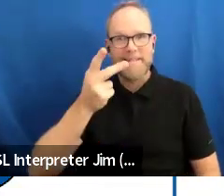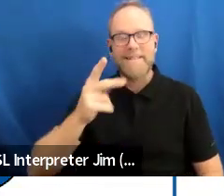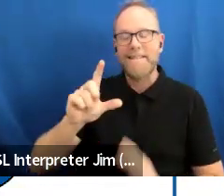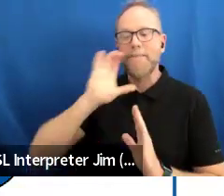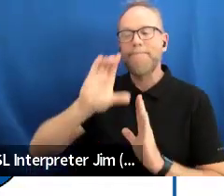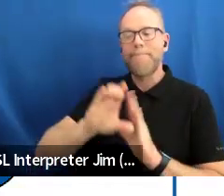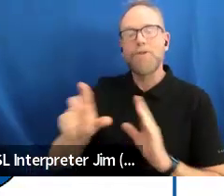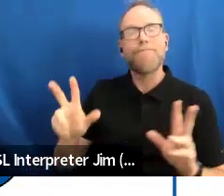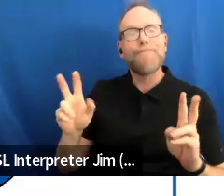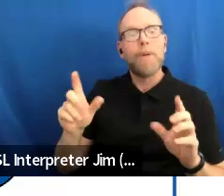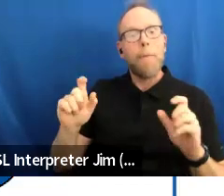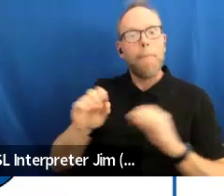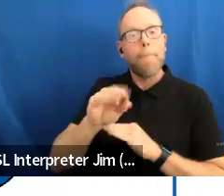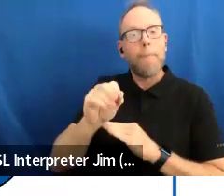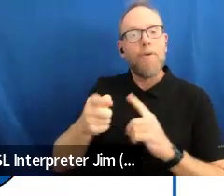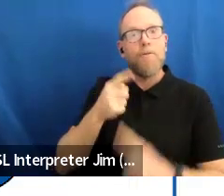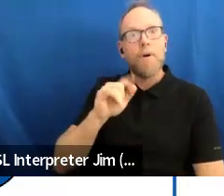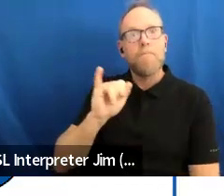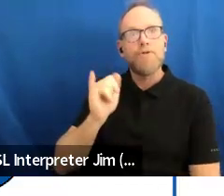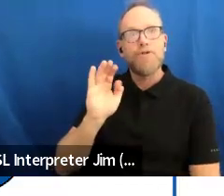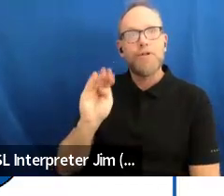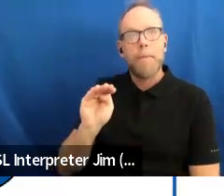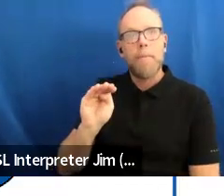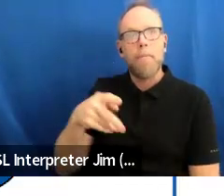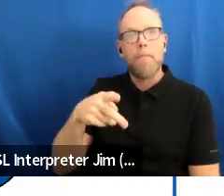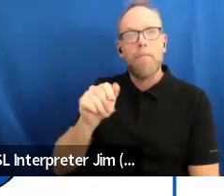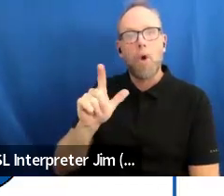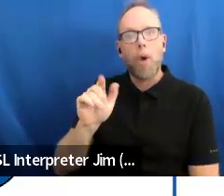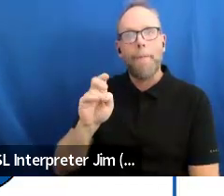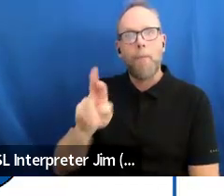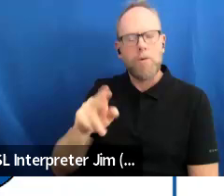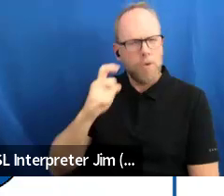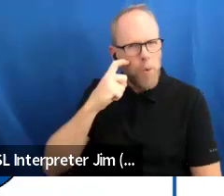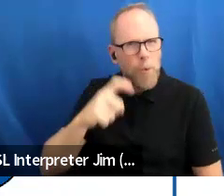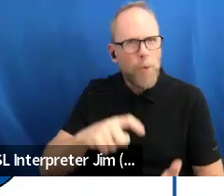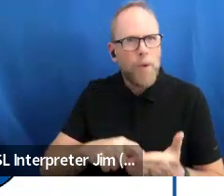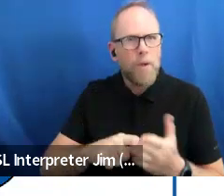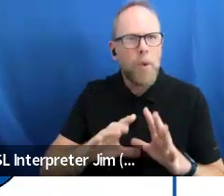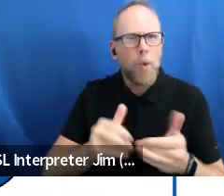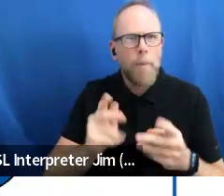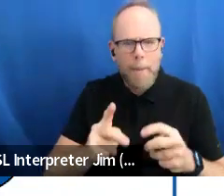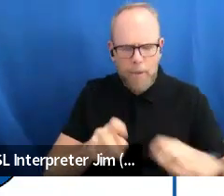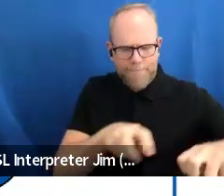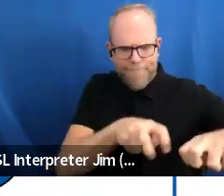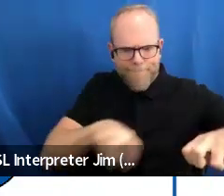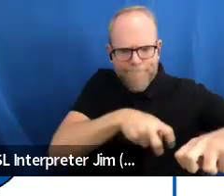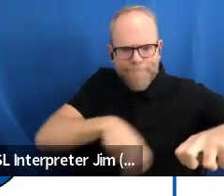And there's a ton of people in wheelchairs. And they are centered around a speaker. And a cameraman. And they are all listening.